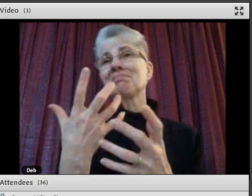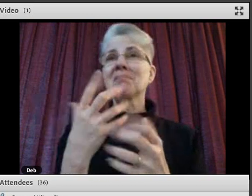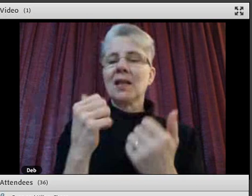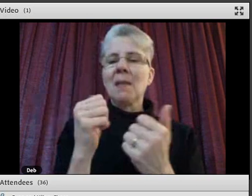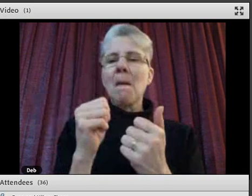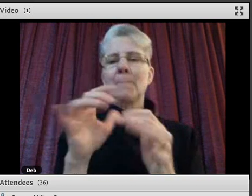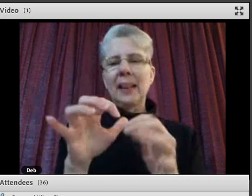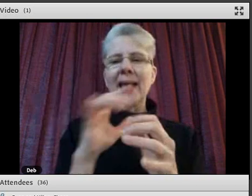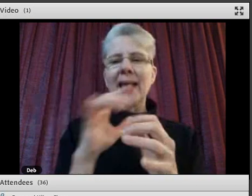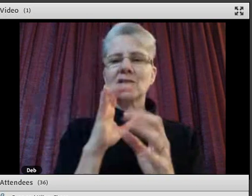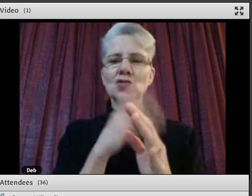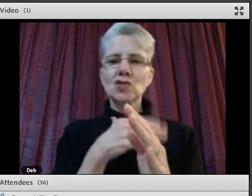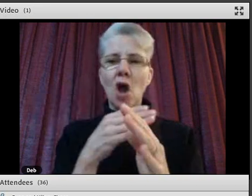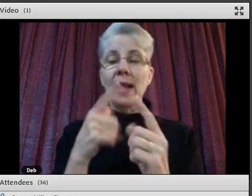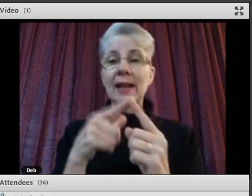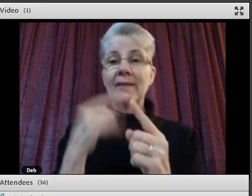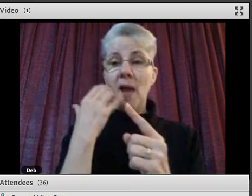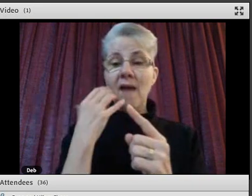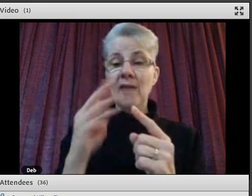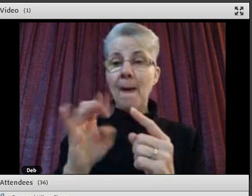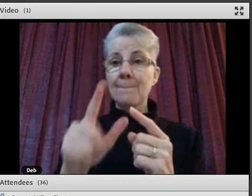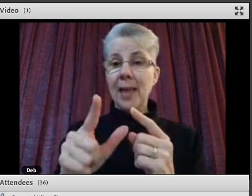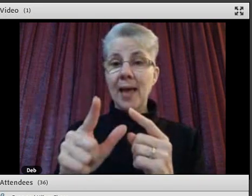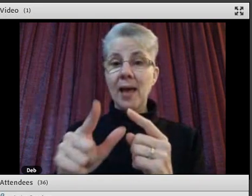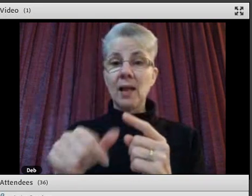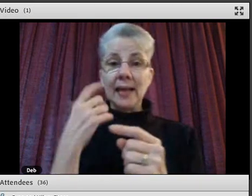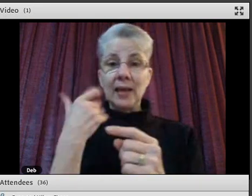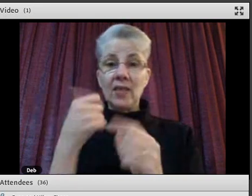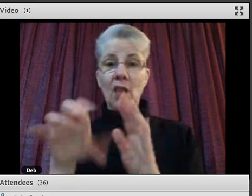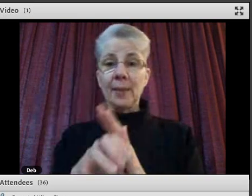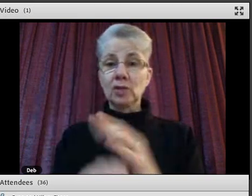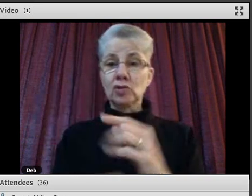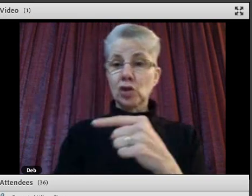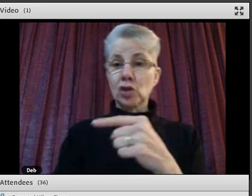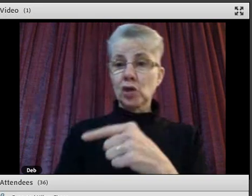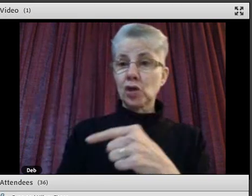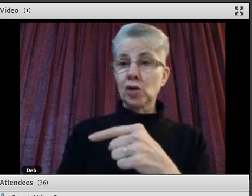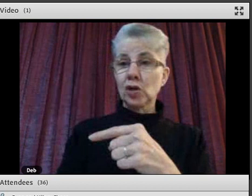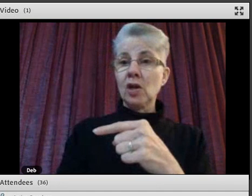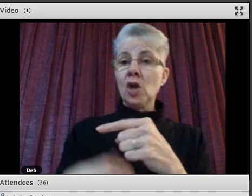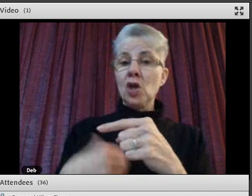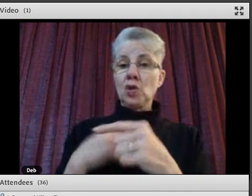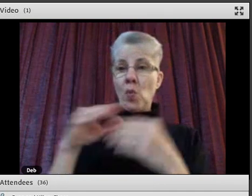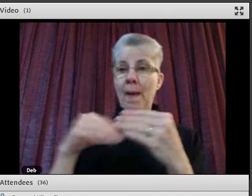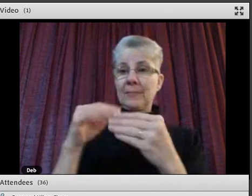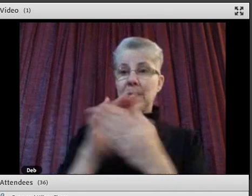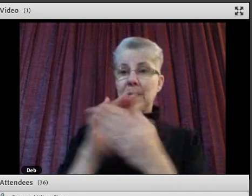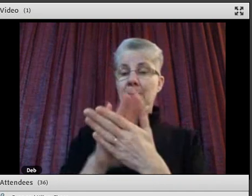Then if you put a little bell on the end like in this other picture where you wrap paper around the edge